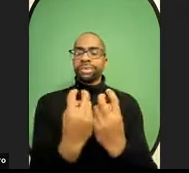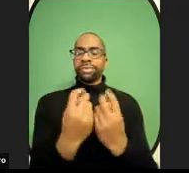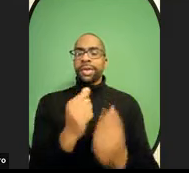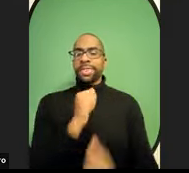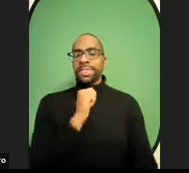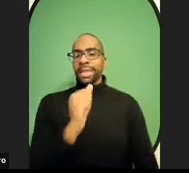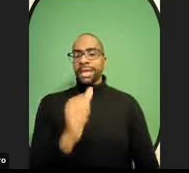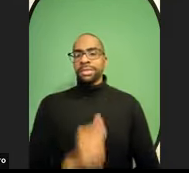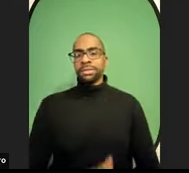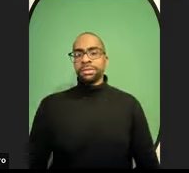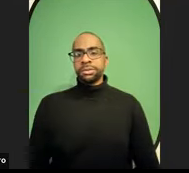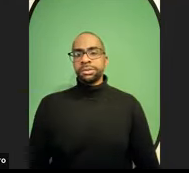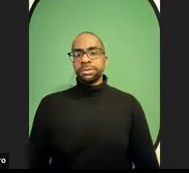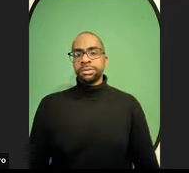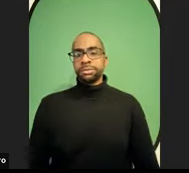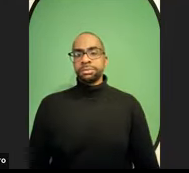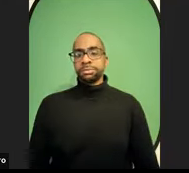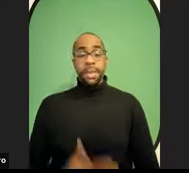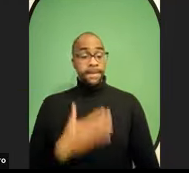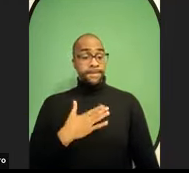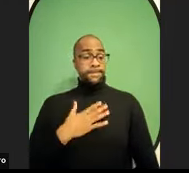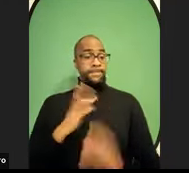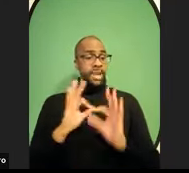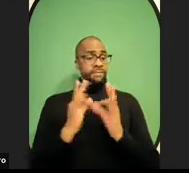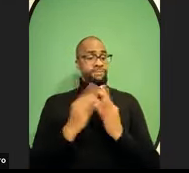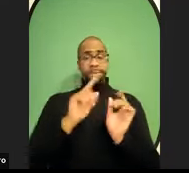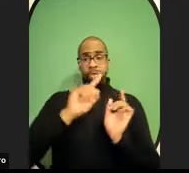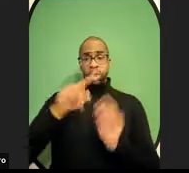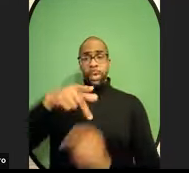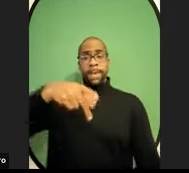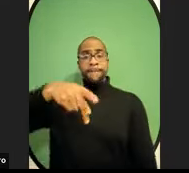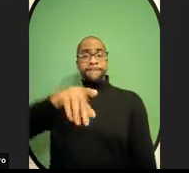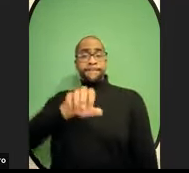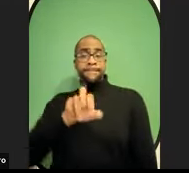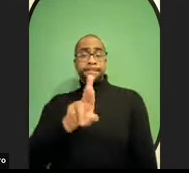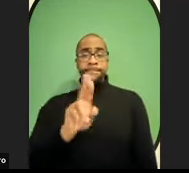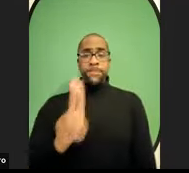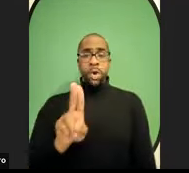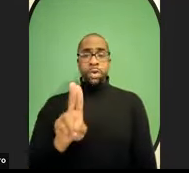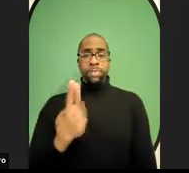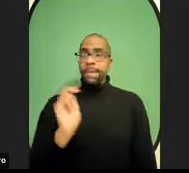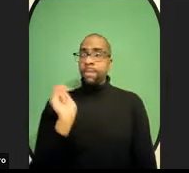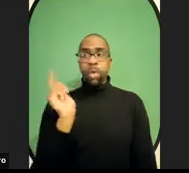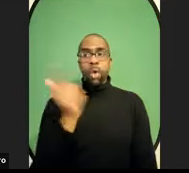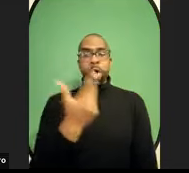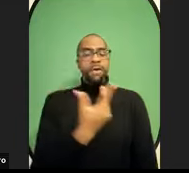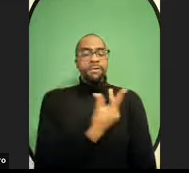together. for the for the holidays, so for the holidays for the holidays. So, in our you know we're going to Peru, everybody that we're